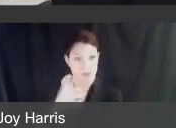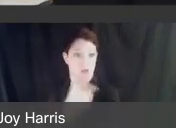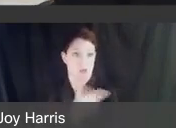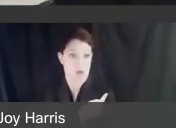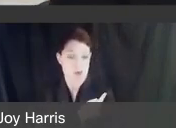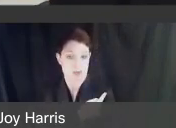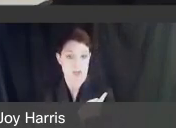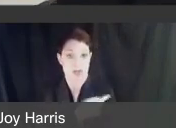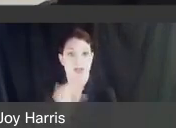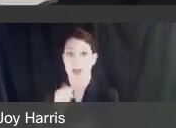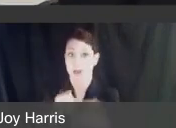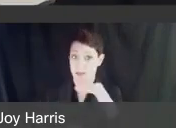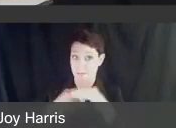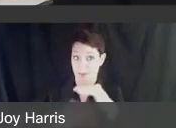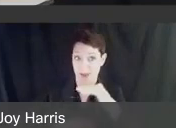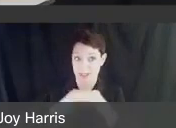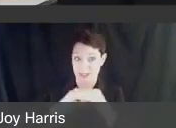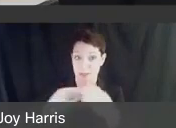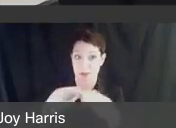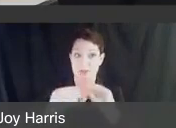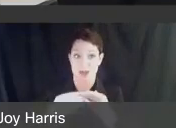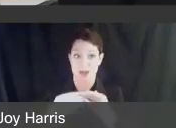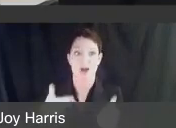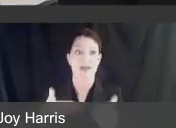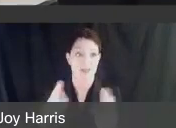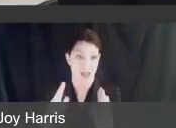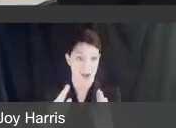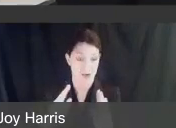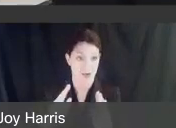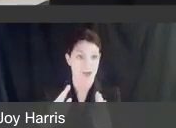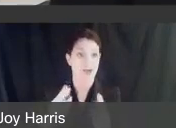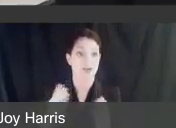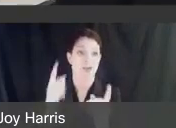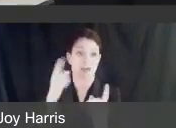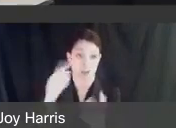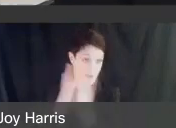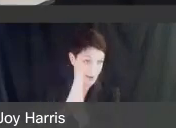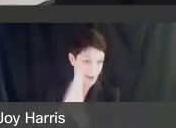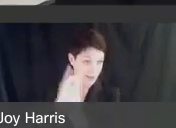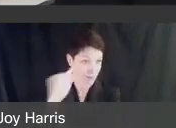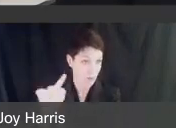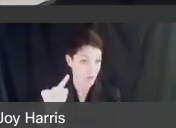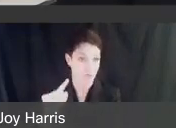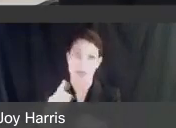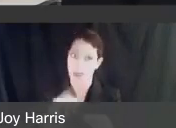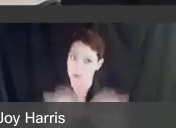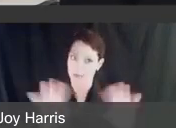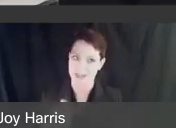maximum amount that was allowed to be requested. I want to be clear that the County mass